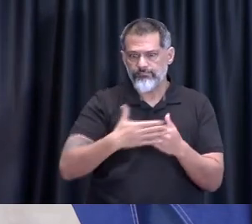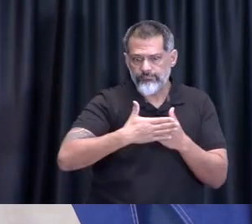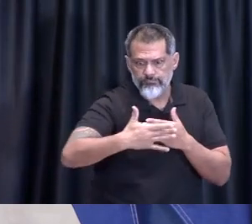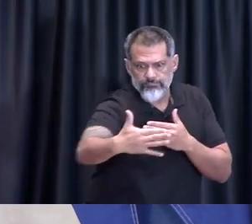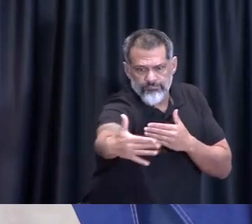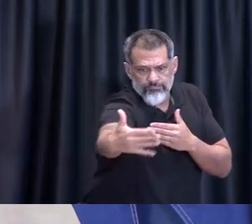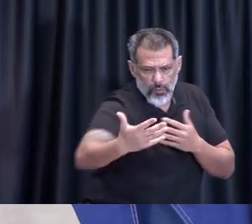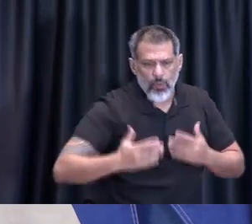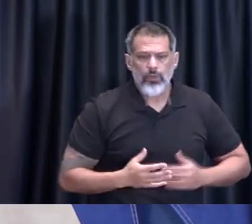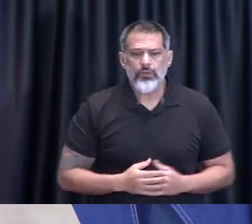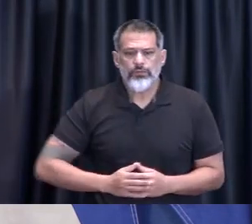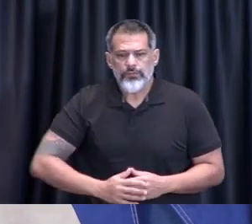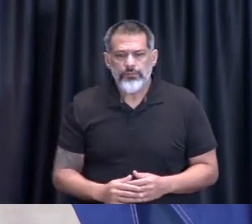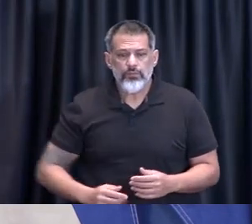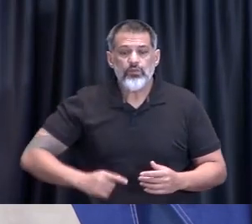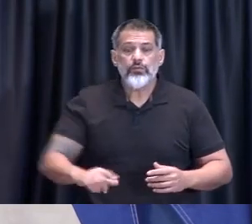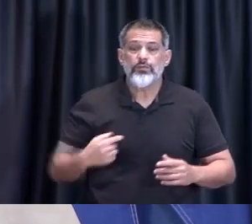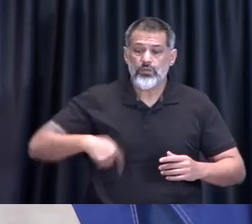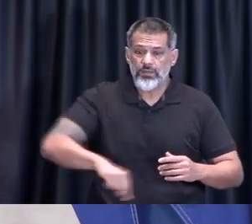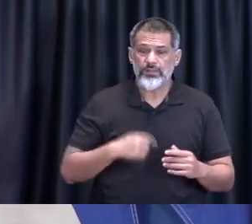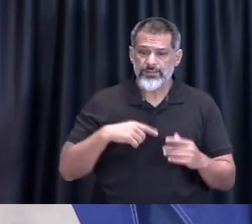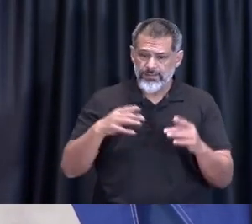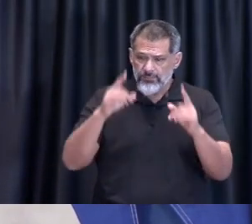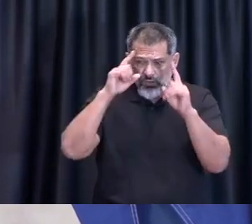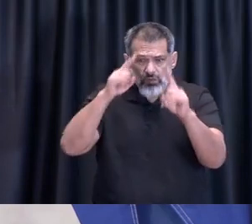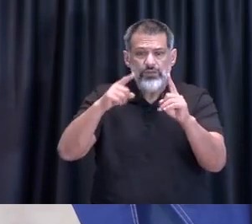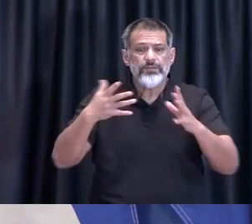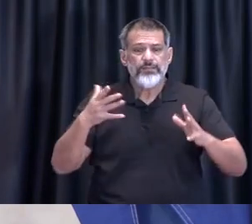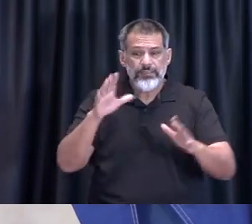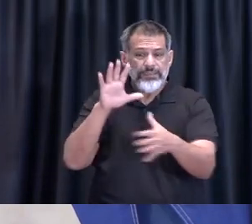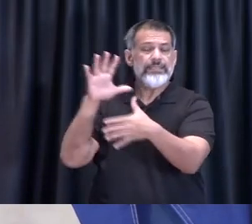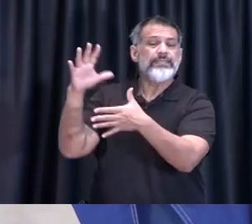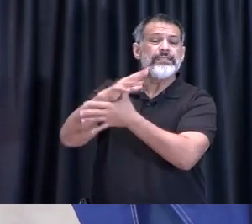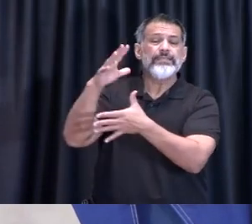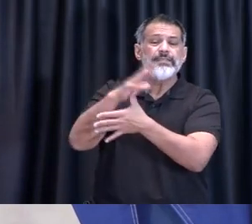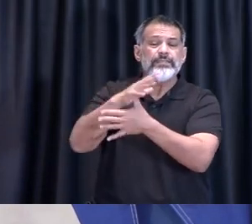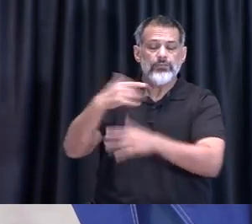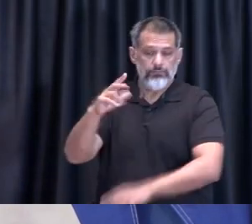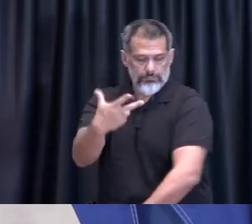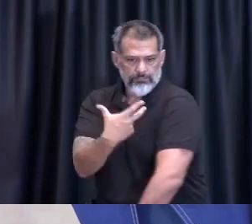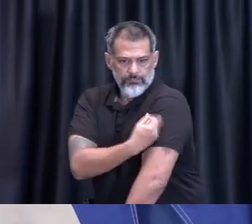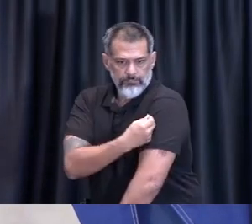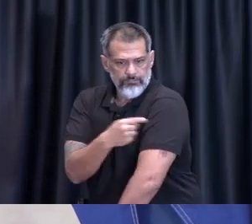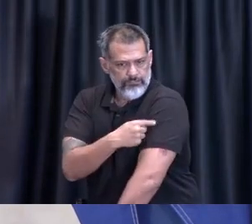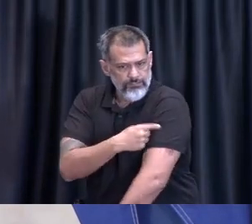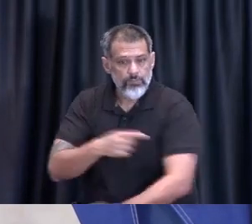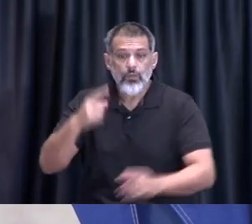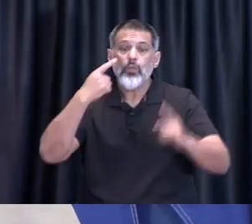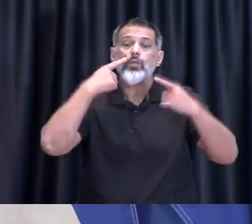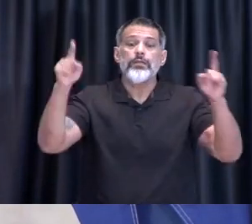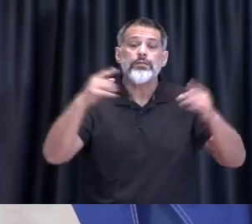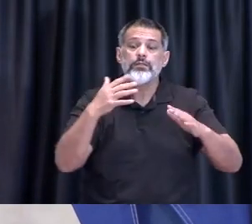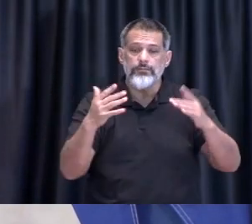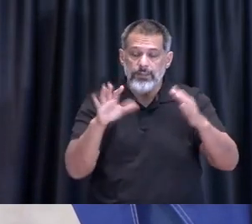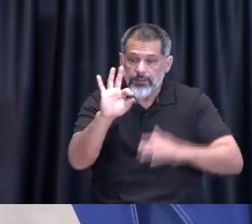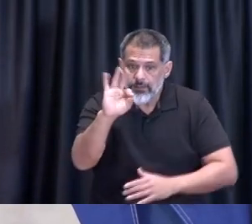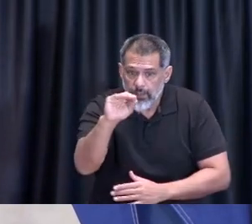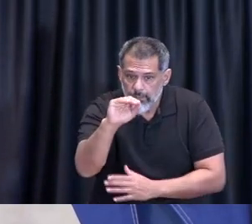non-stop to help residents get vaccinated and we now have more than 90 per cent of the residents 12 years and older, with at least their